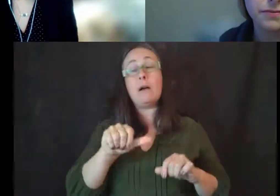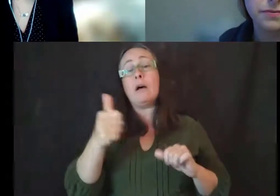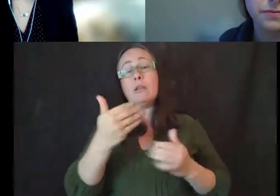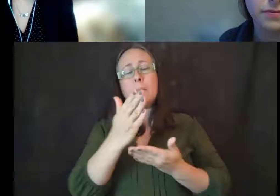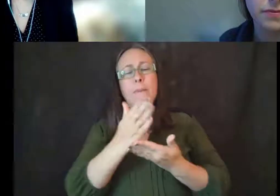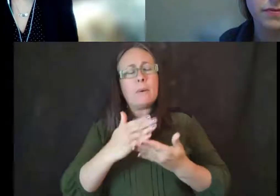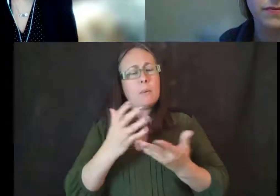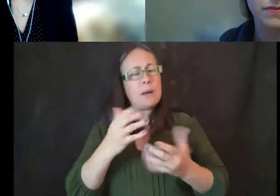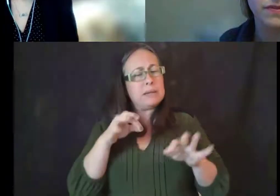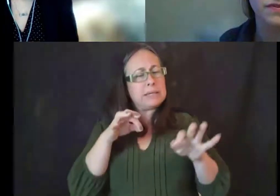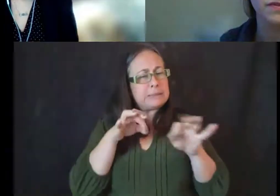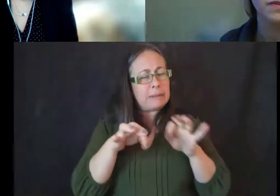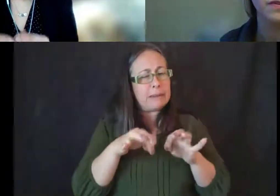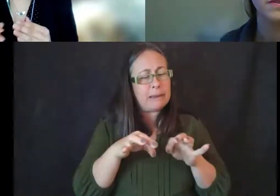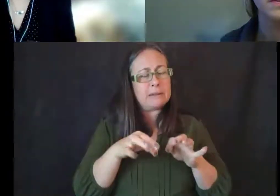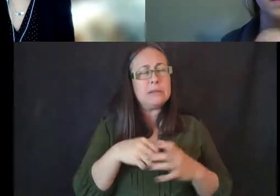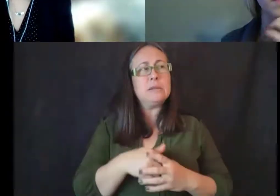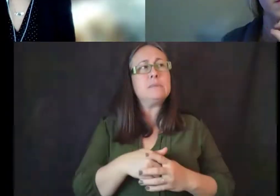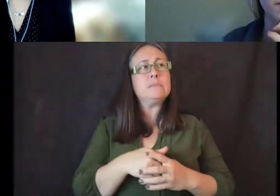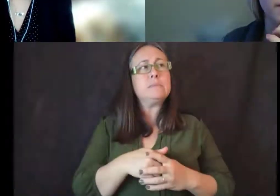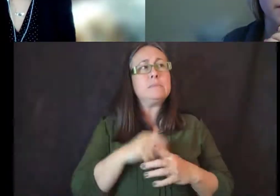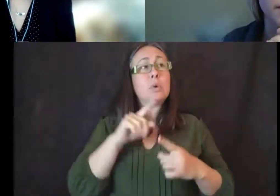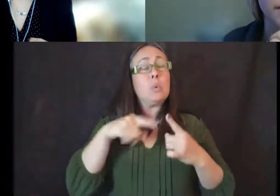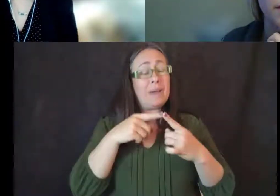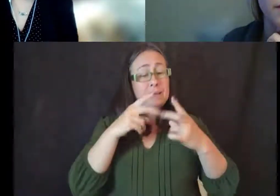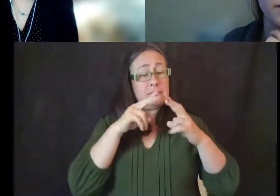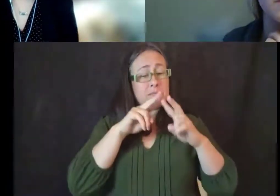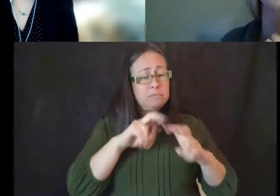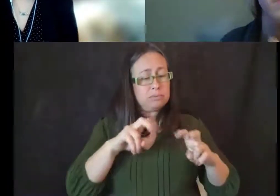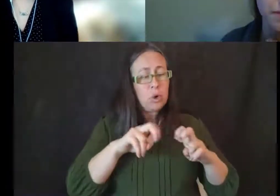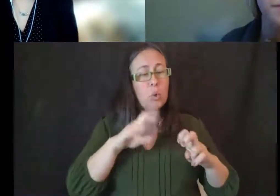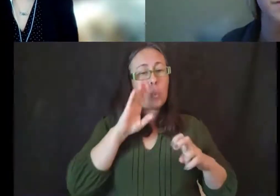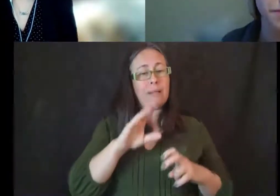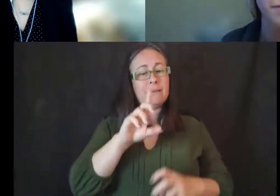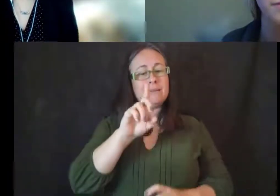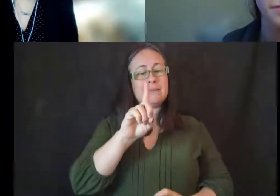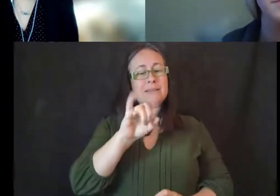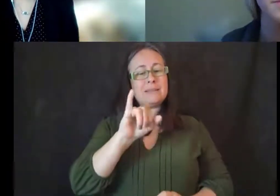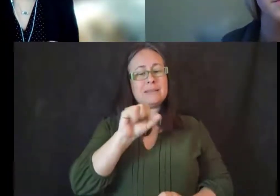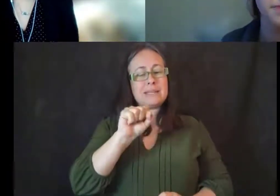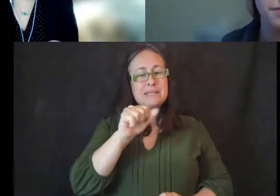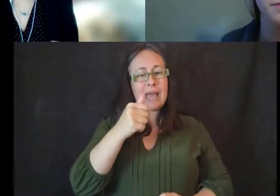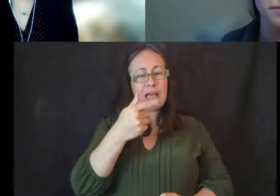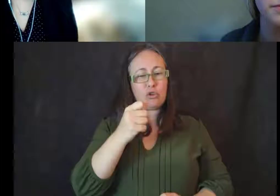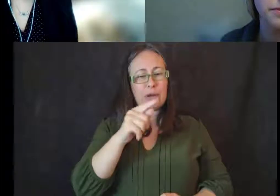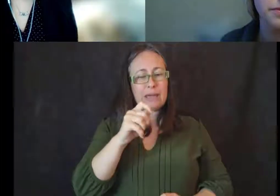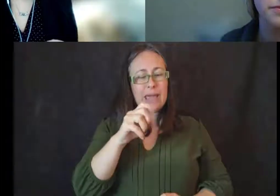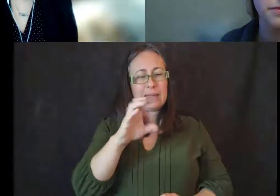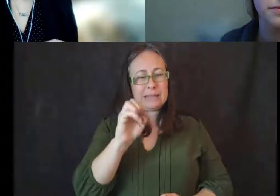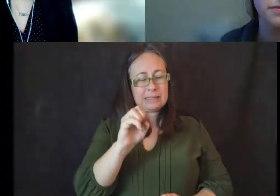that when you analyze the data, you're going to disaggregate the sexes. So that way, you're going to be able